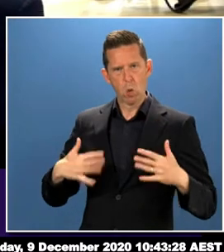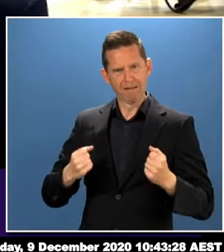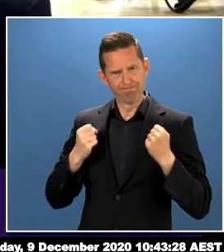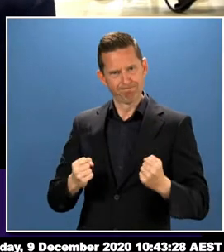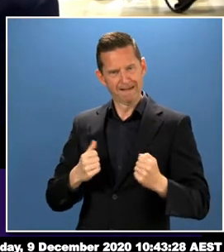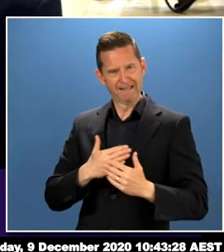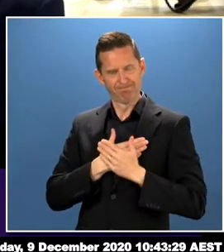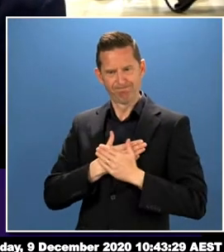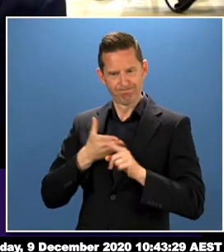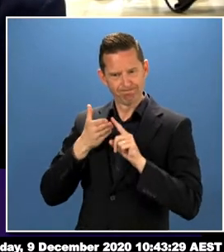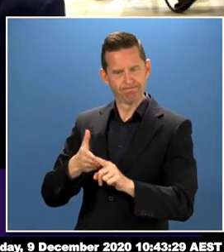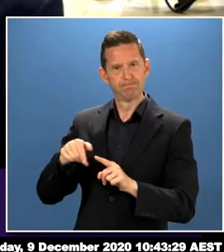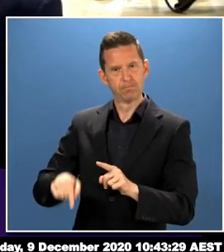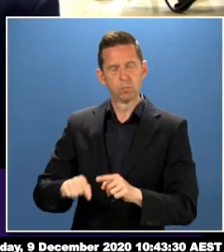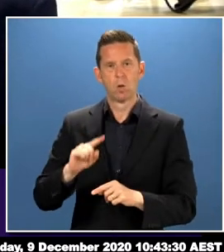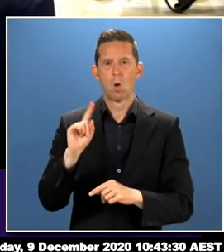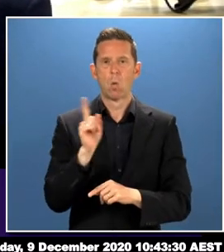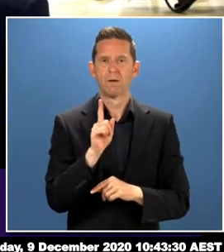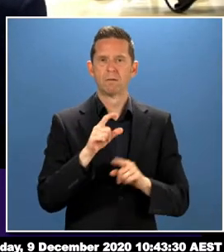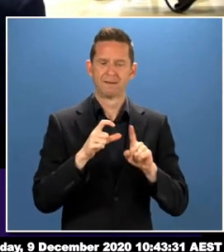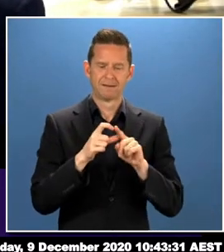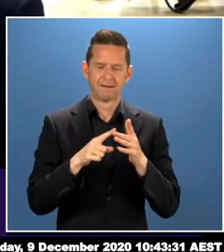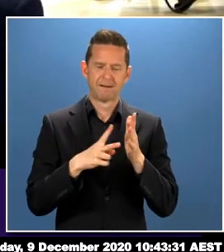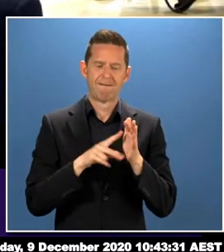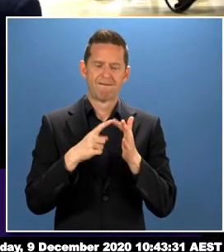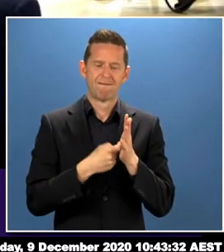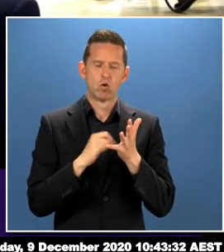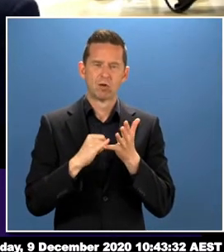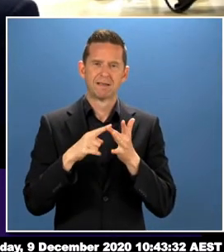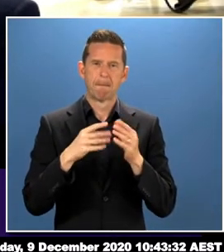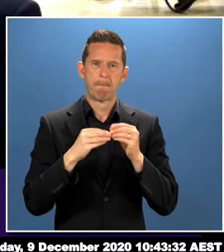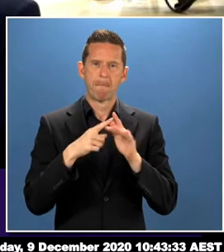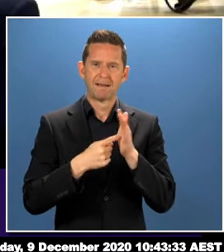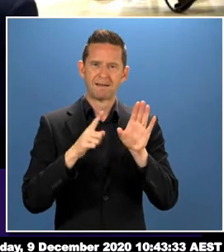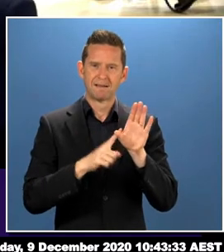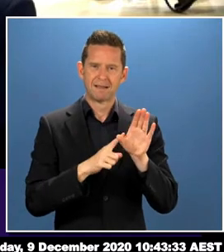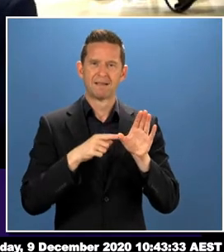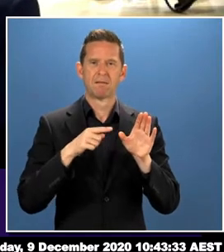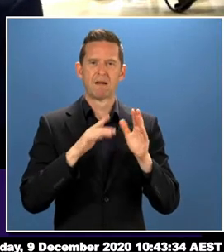and that is the Diverse Abilities network of the Queensland Law Society. Can you tell us a little bit about that.